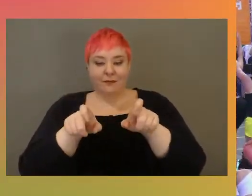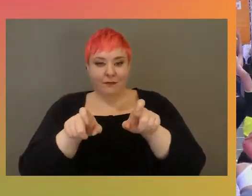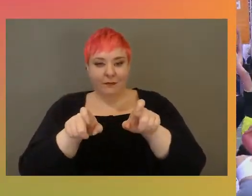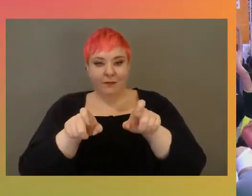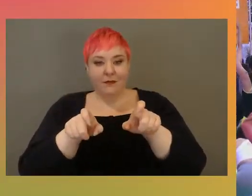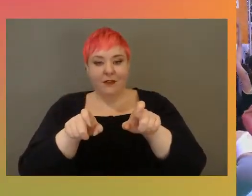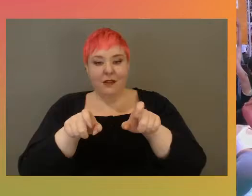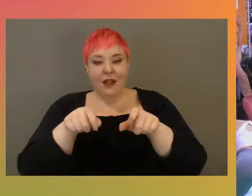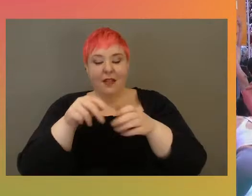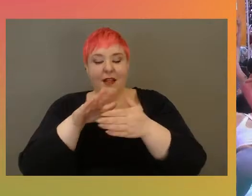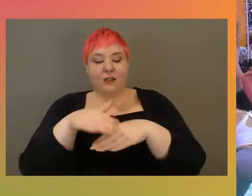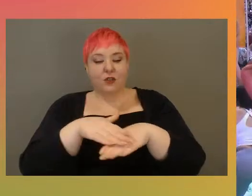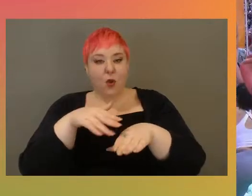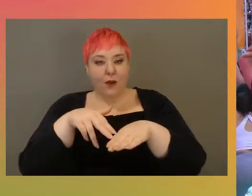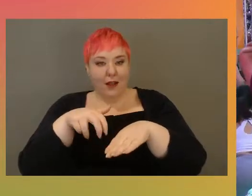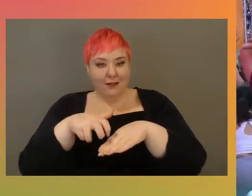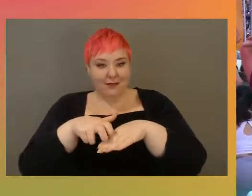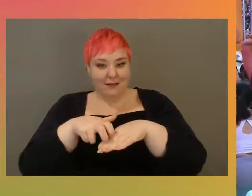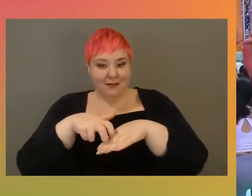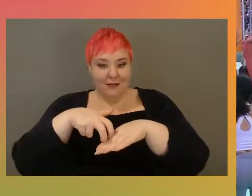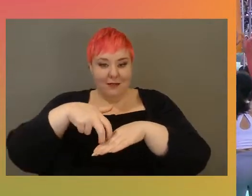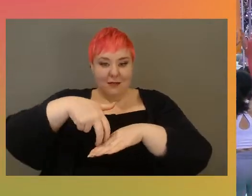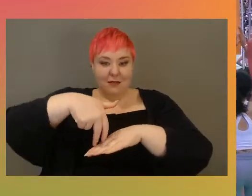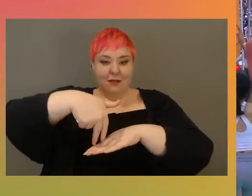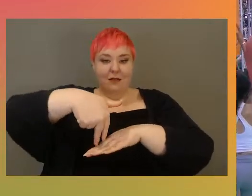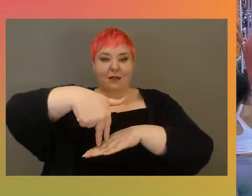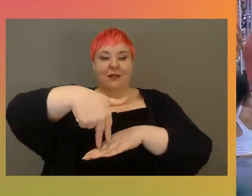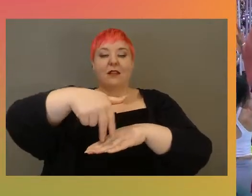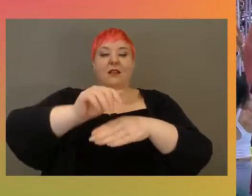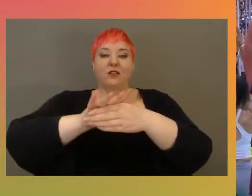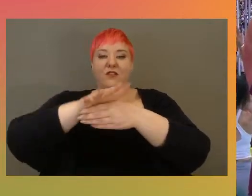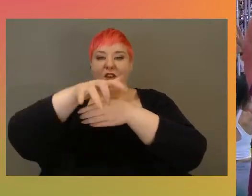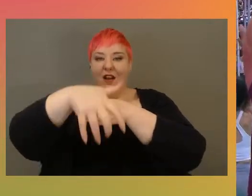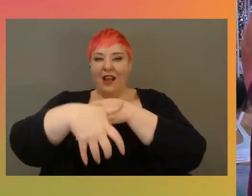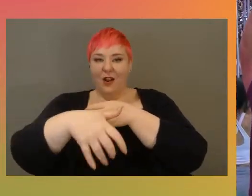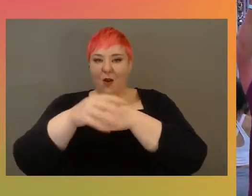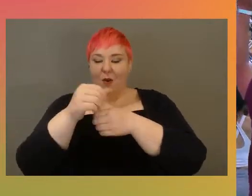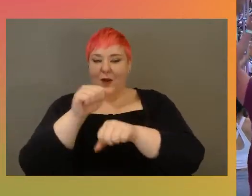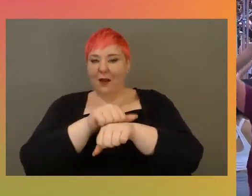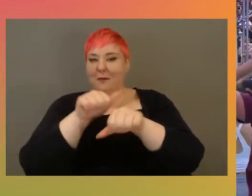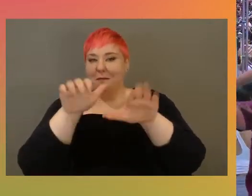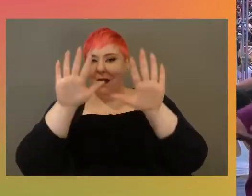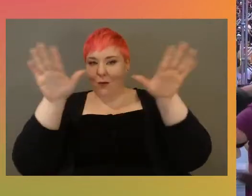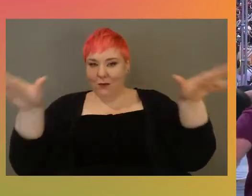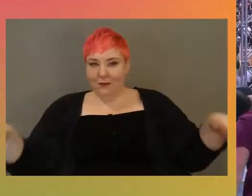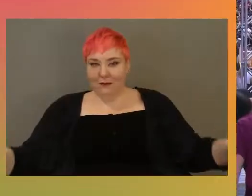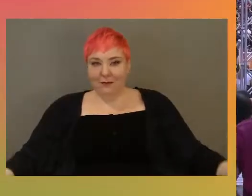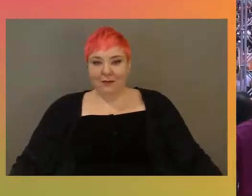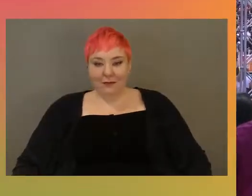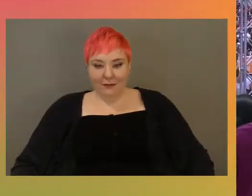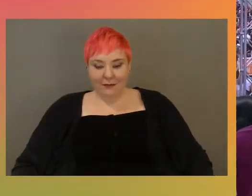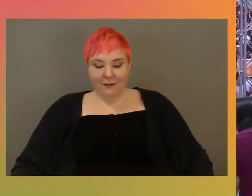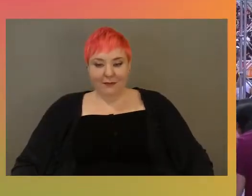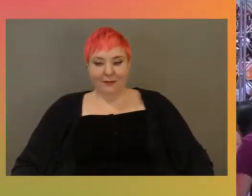DEEPER, SOME OF YOU CAN GO ALL THE WAY INTO A SQUAT. AND THEN, SLOWLY, PUSH ALL THE